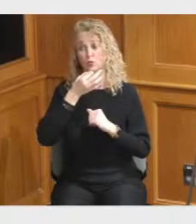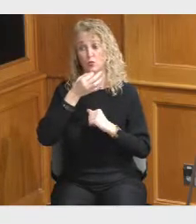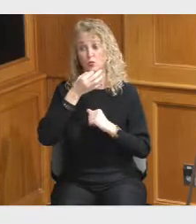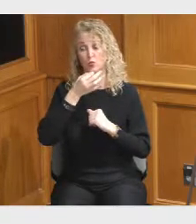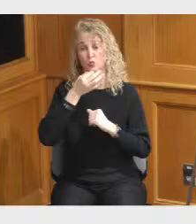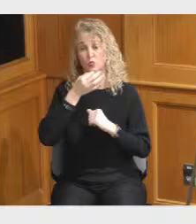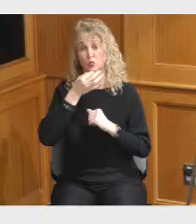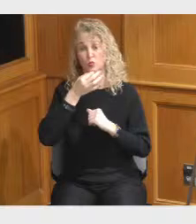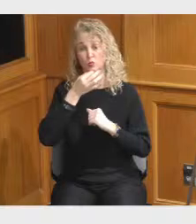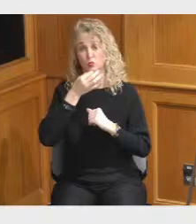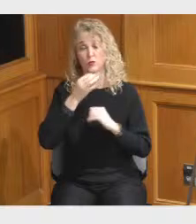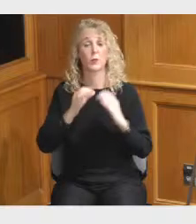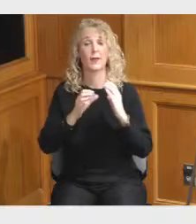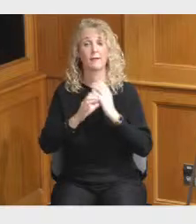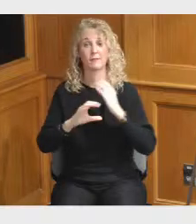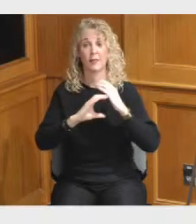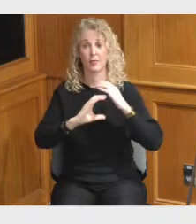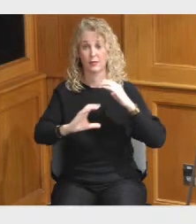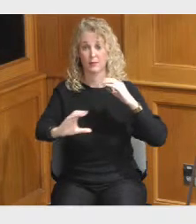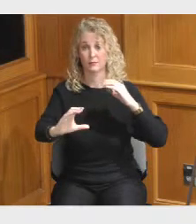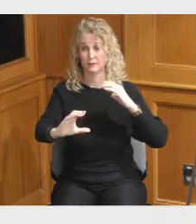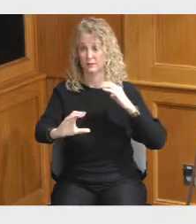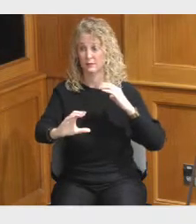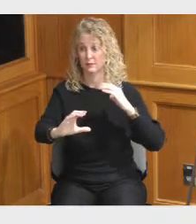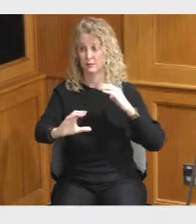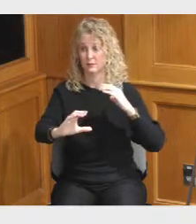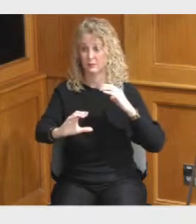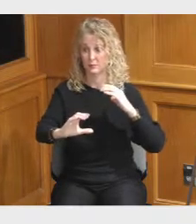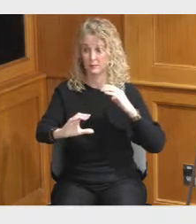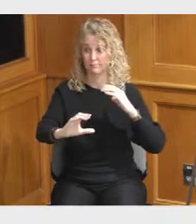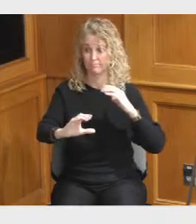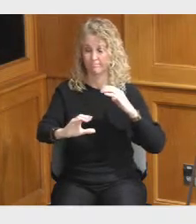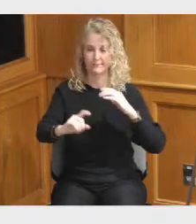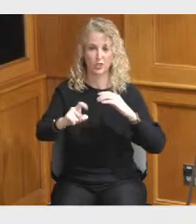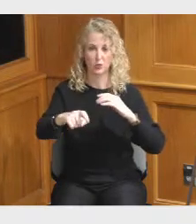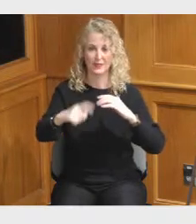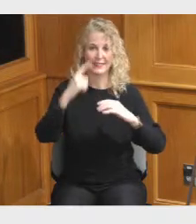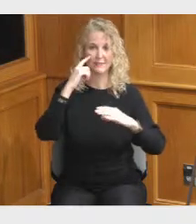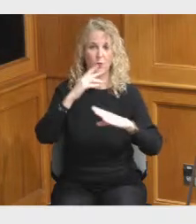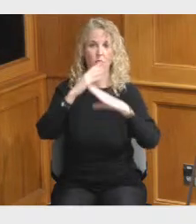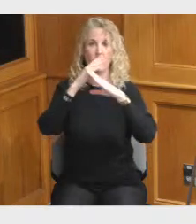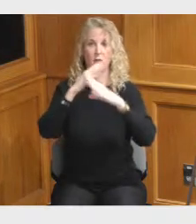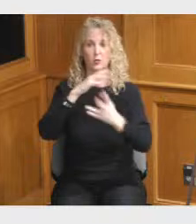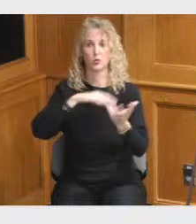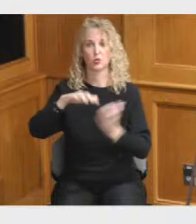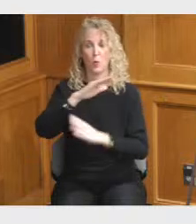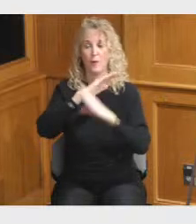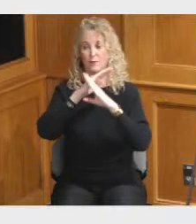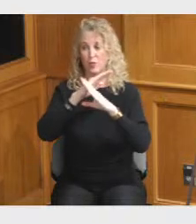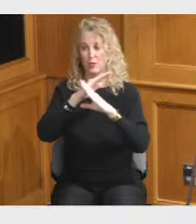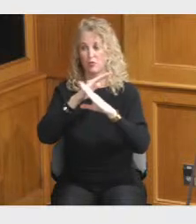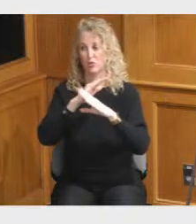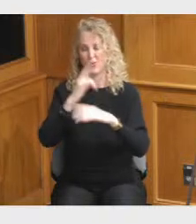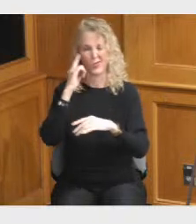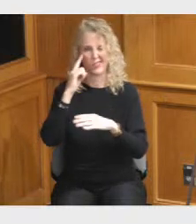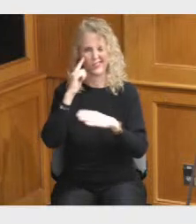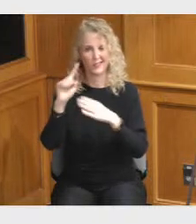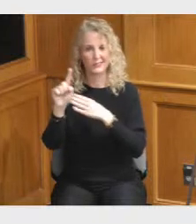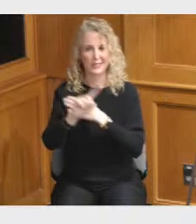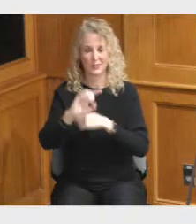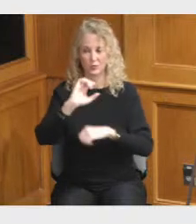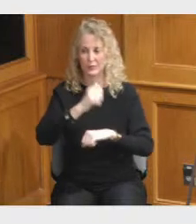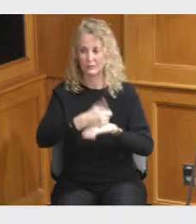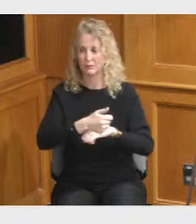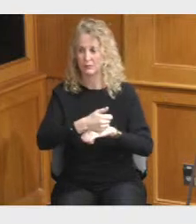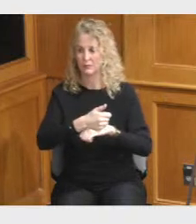sanitary line that is necessary for the storm shelter that's due in sometime next week then